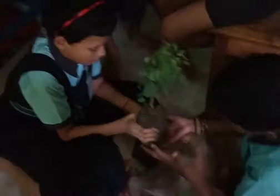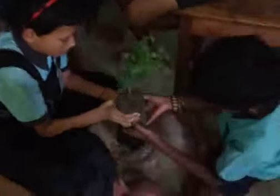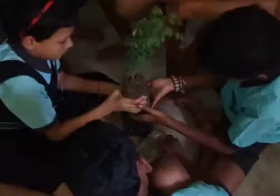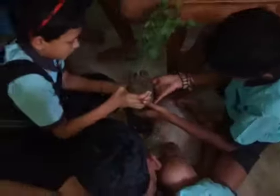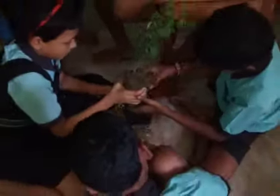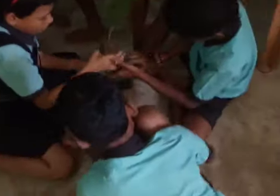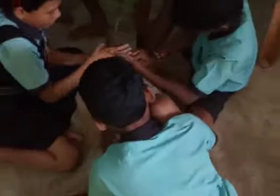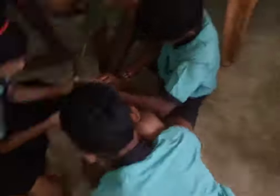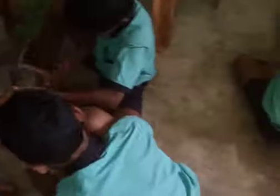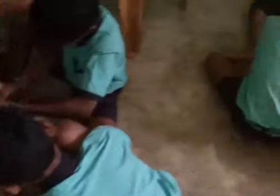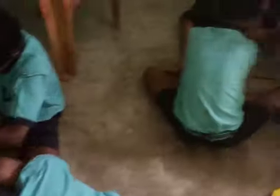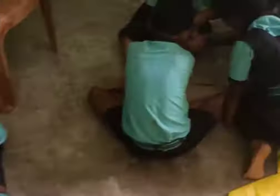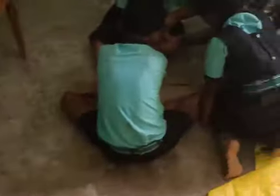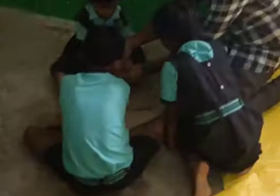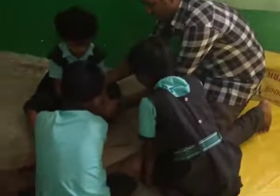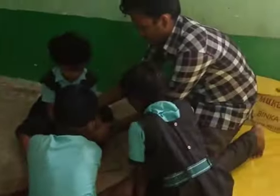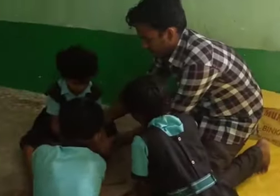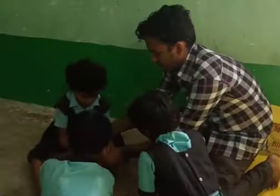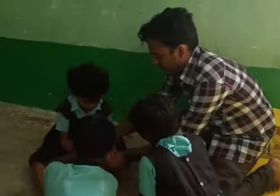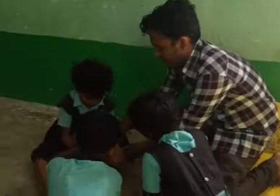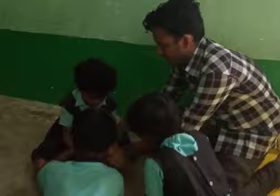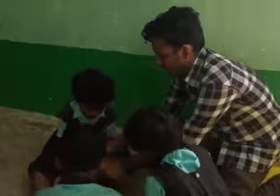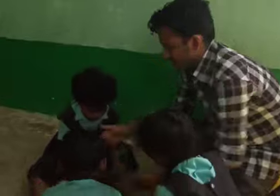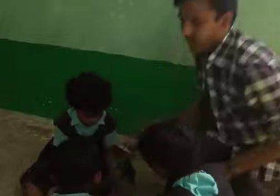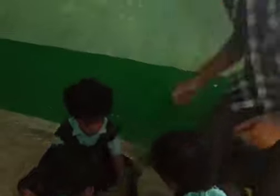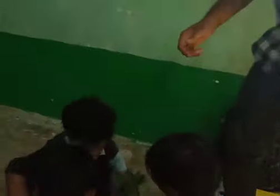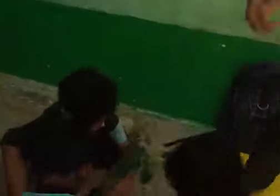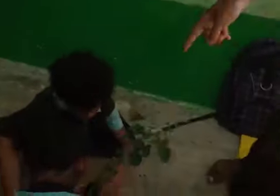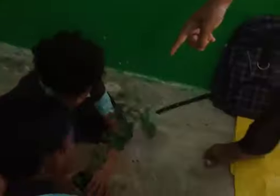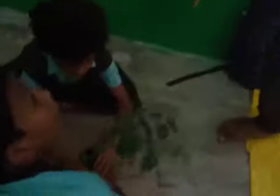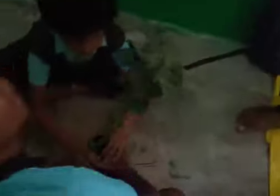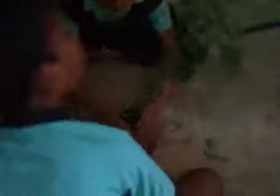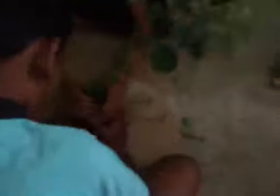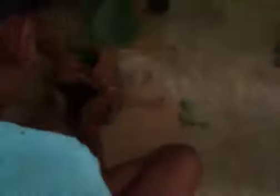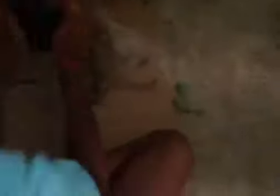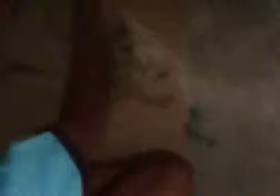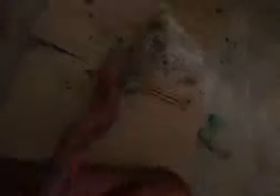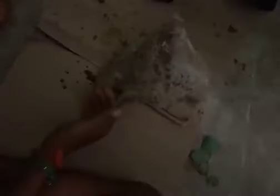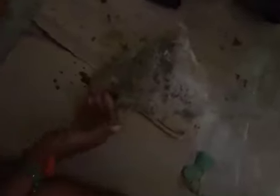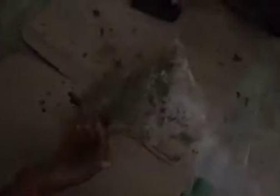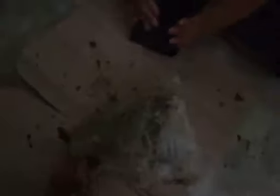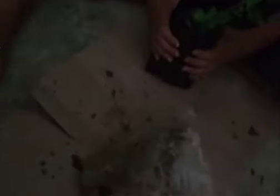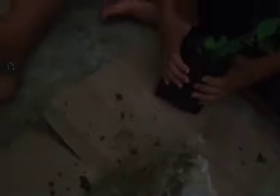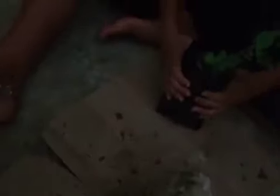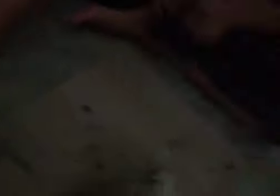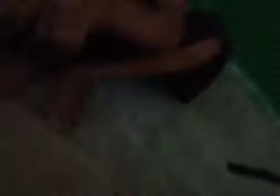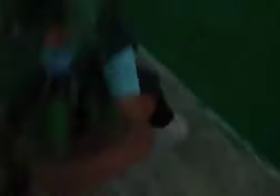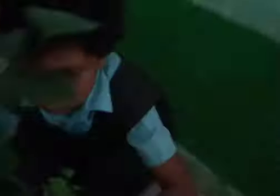we ensured both plants were watered and after seven days we told them to see